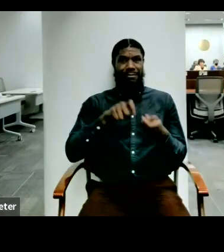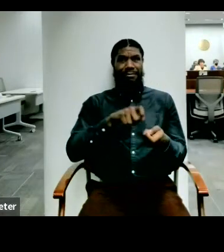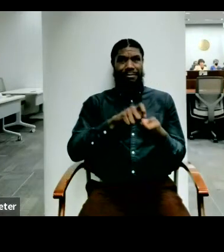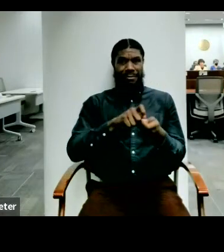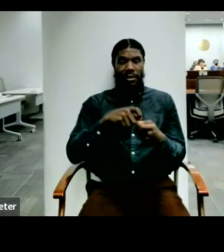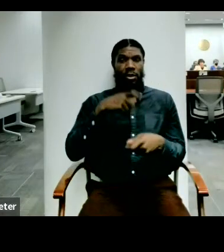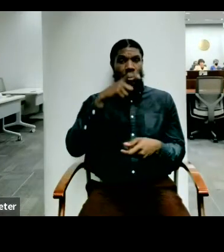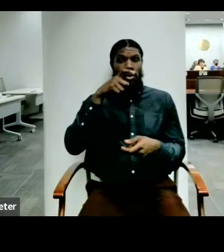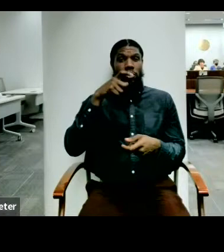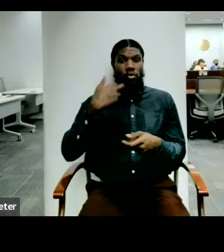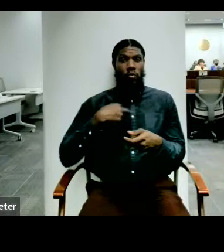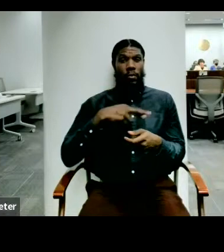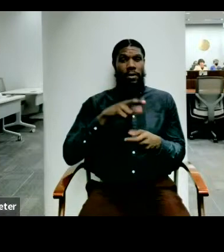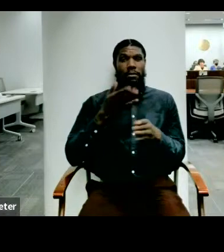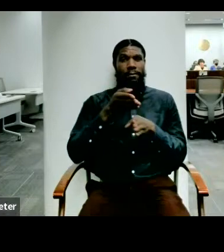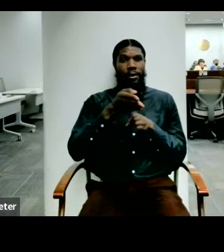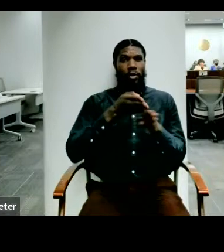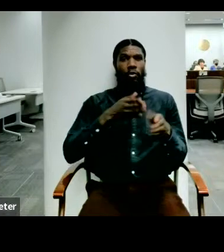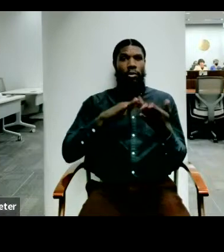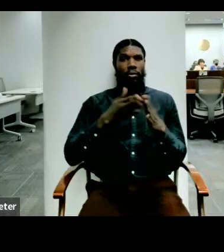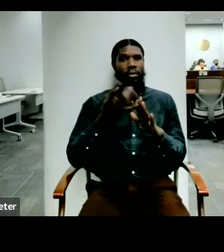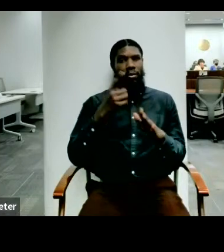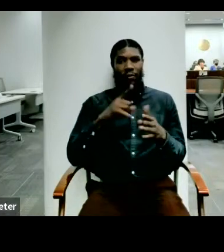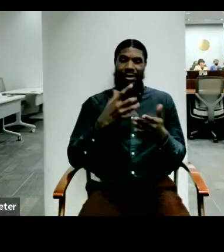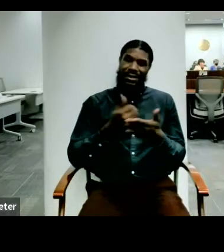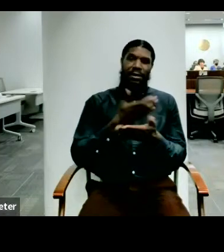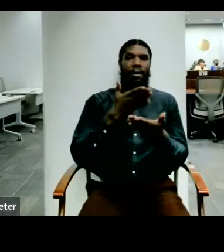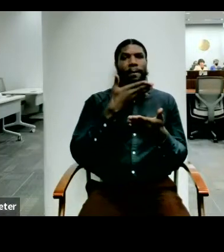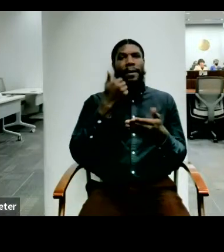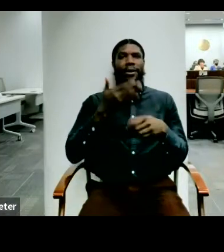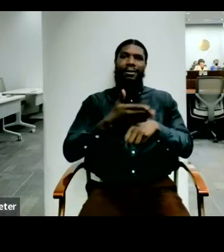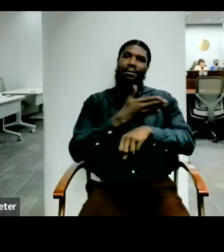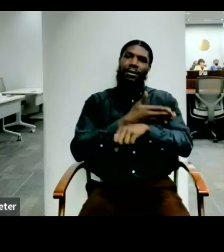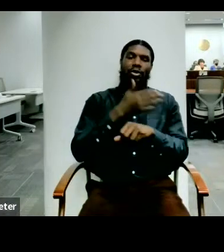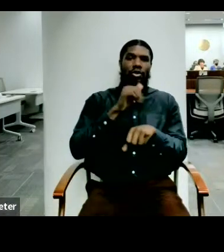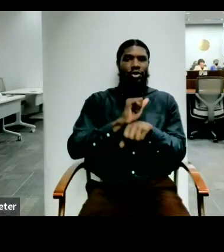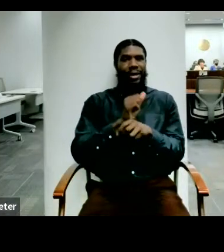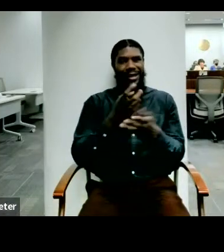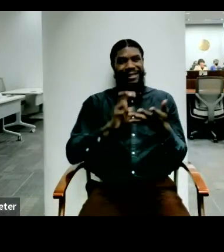get better paying jobs and um that's, that's really been unfortunate and something we have